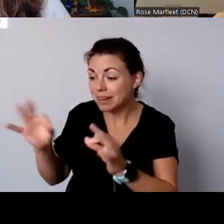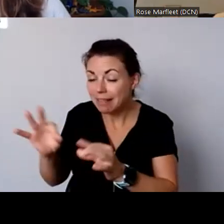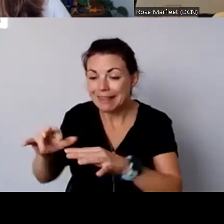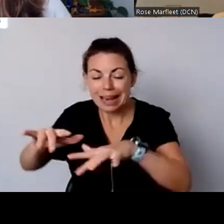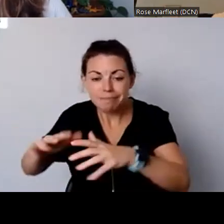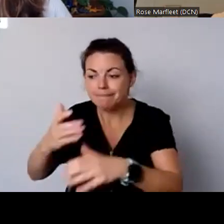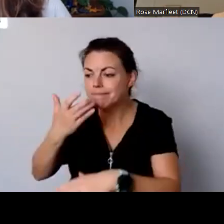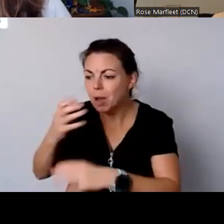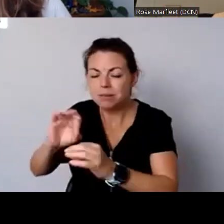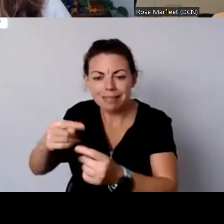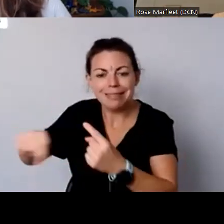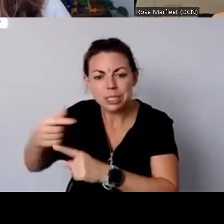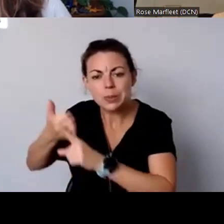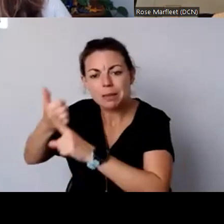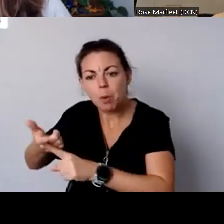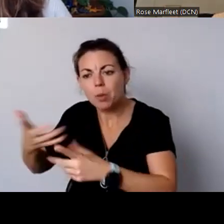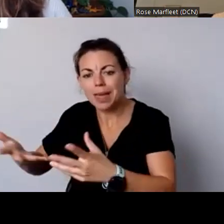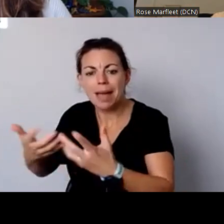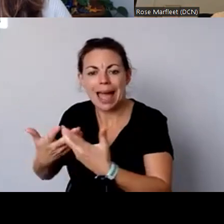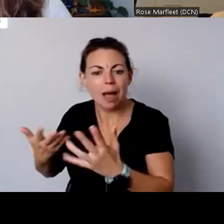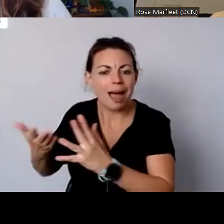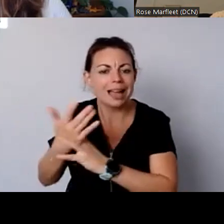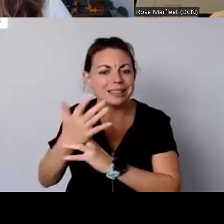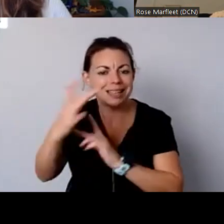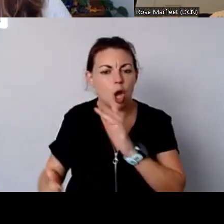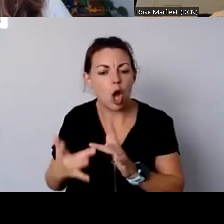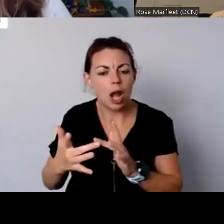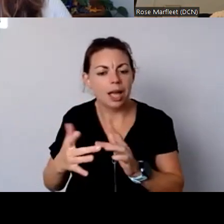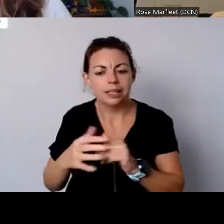and also for their work promoting--"